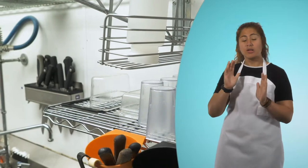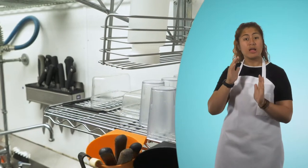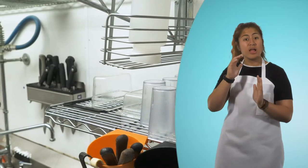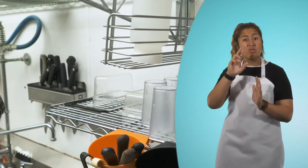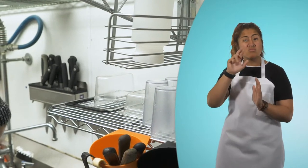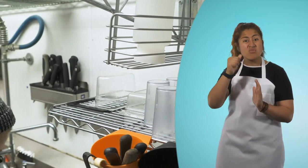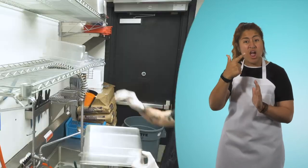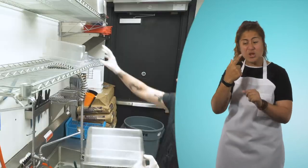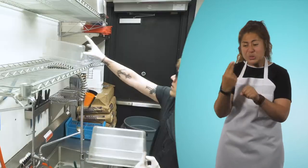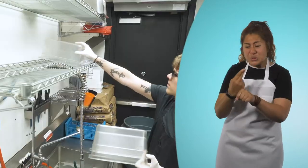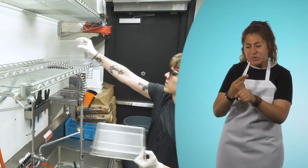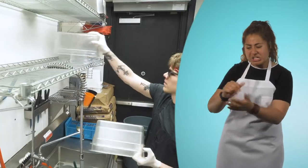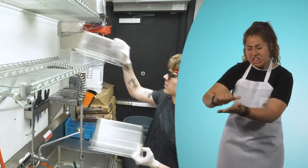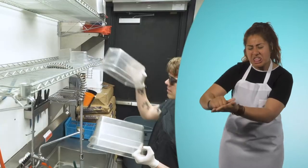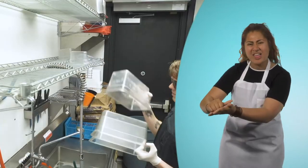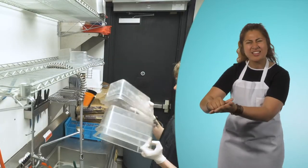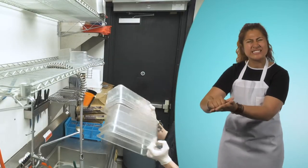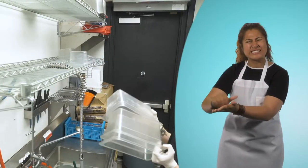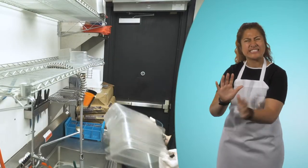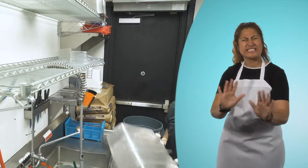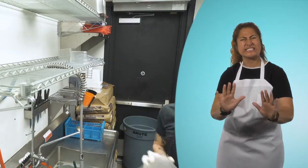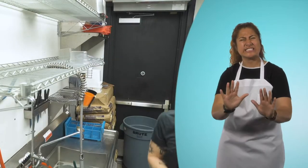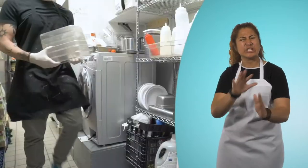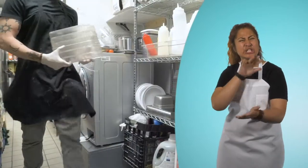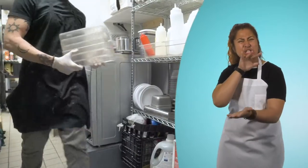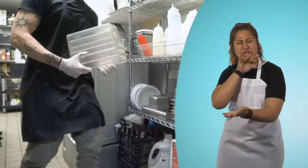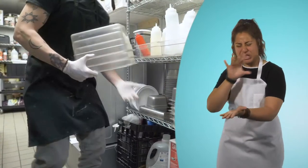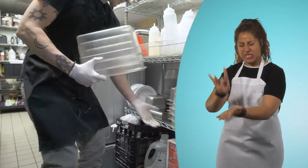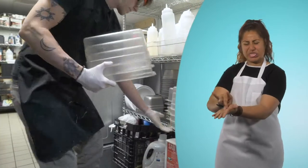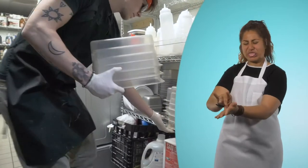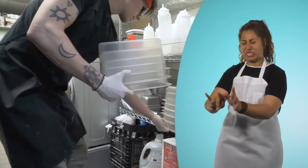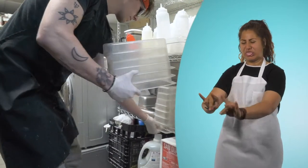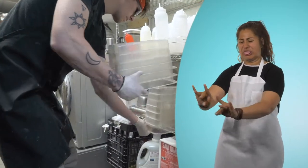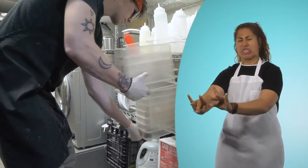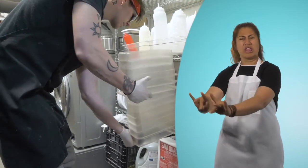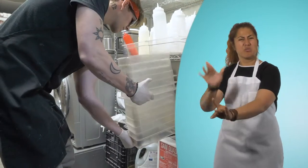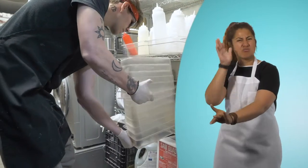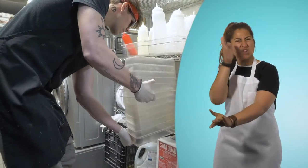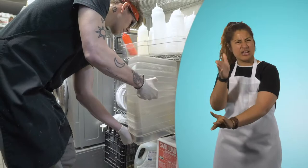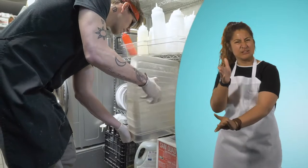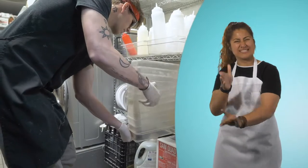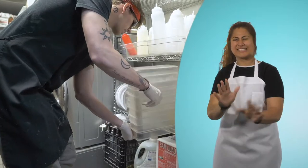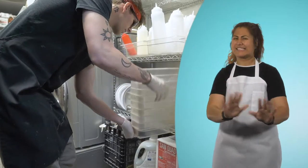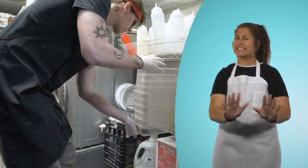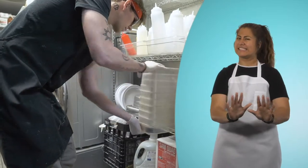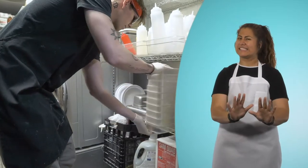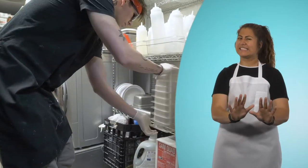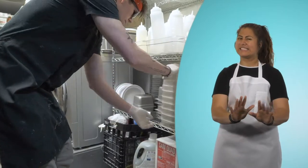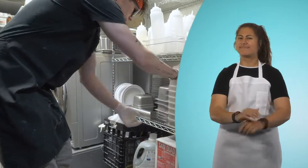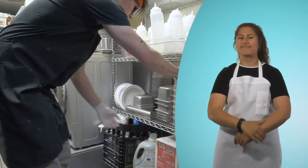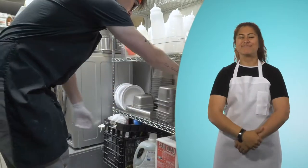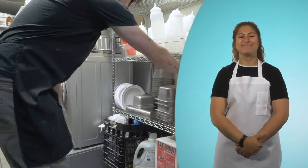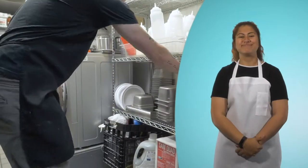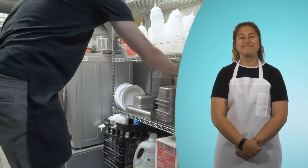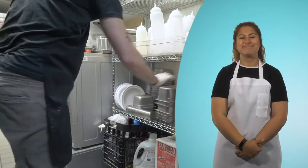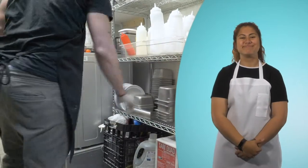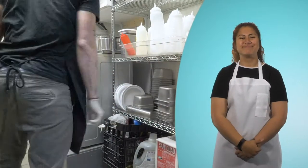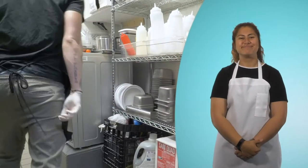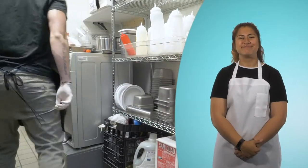You don’t want to use a rag to dry them because the rag can be dirty and re-introduce dirt onto the dishes.